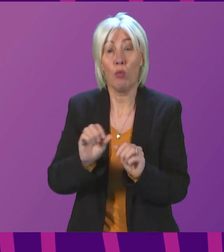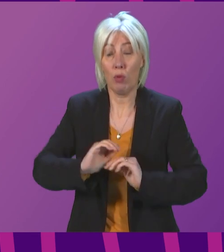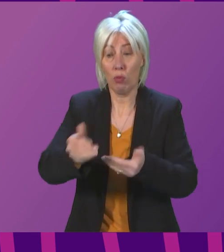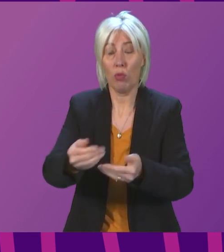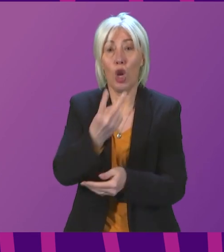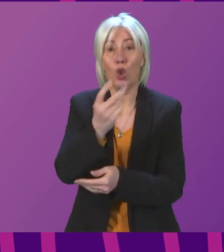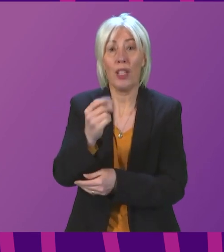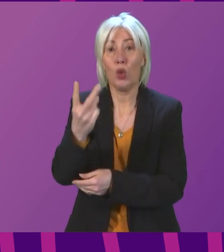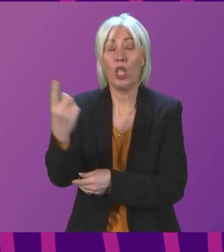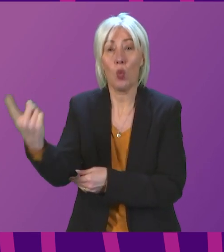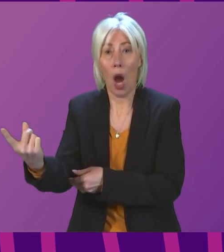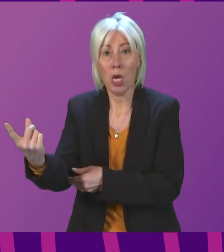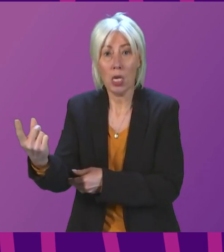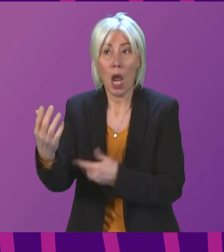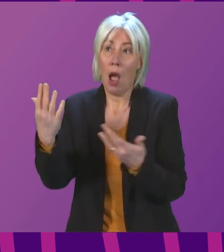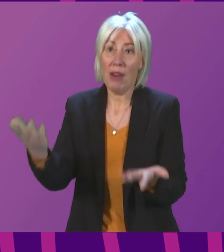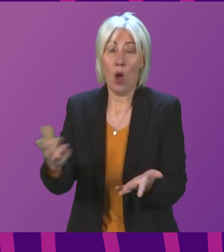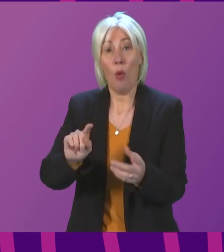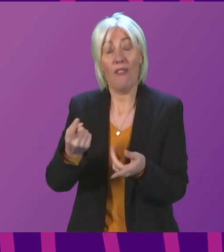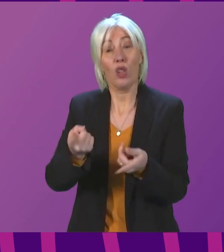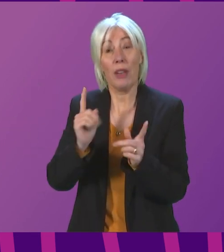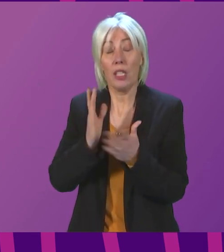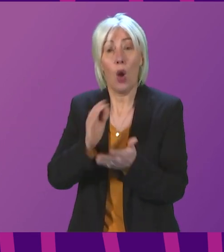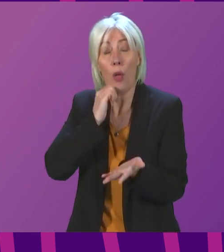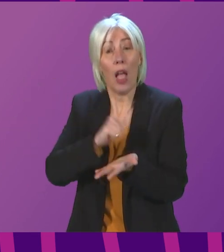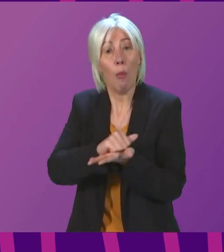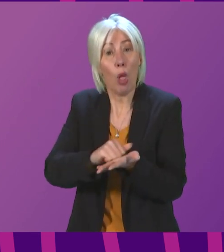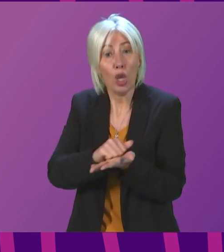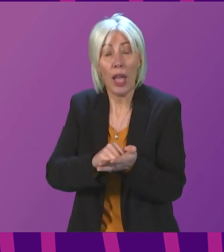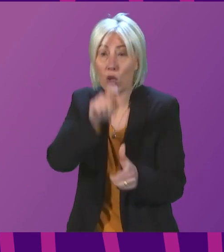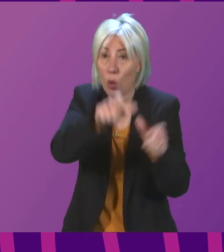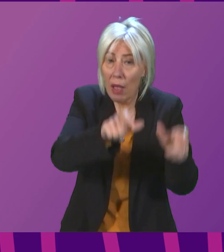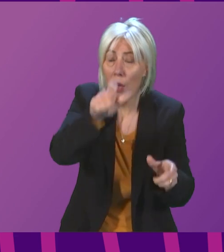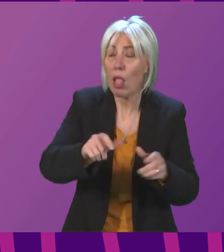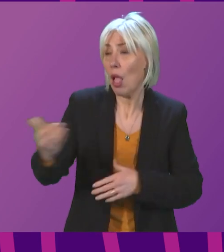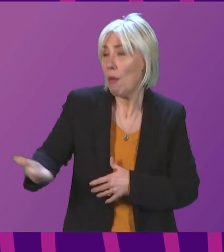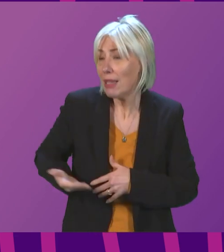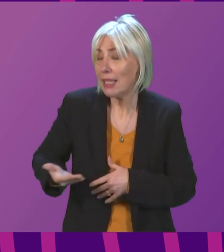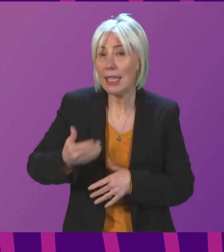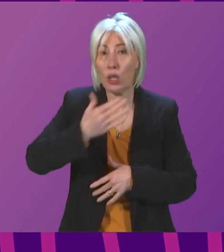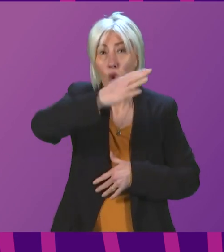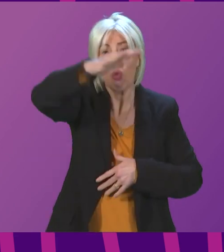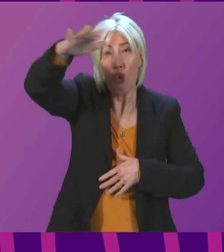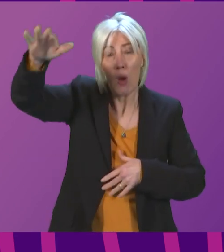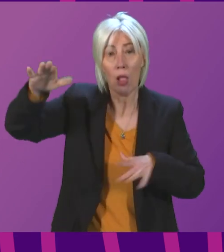Will the First Minister now apologise to people and businesses in rural and remote communities who might not get connected at all?